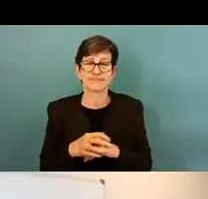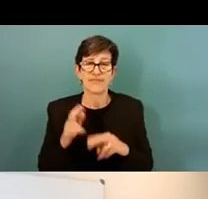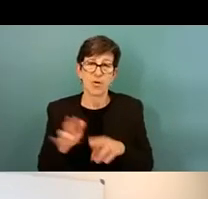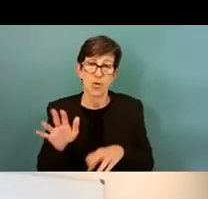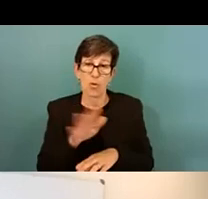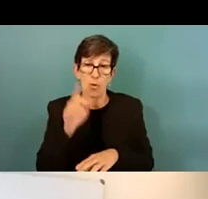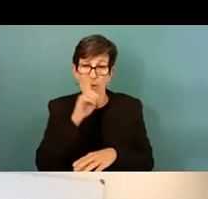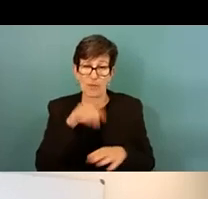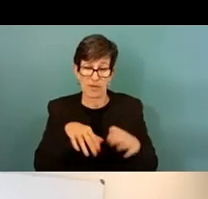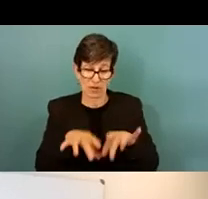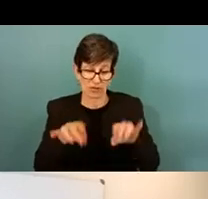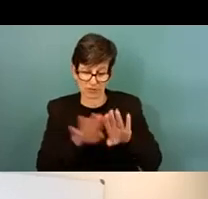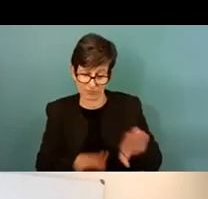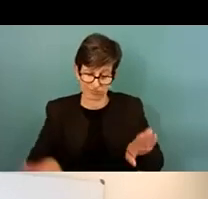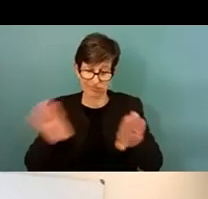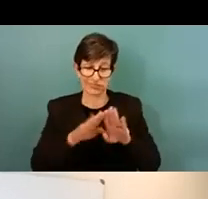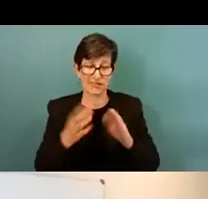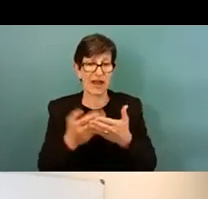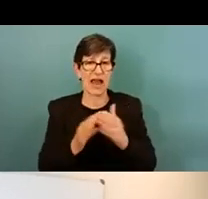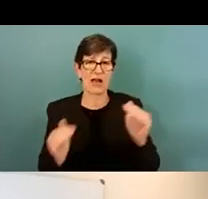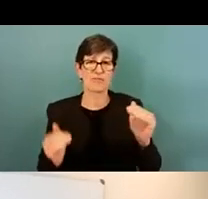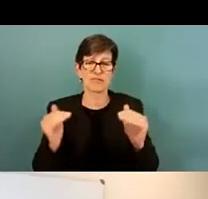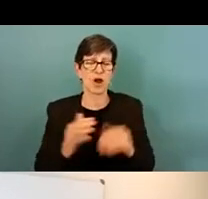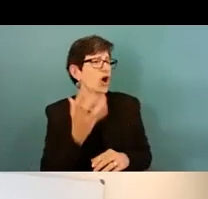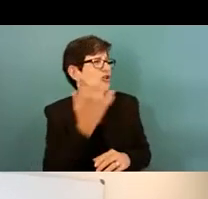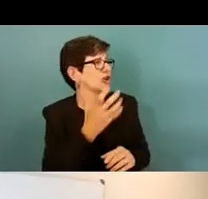Yeah. And I might just add really quickly, sorry, Jules. I should've also said, we talked